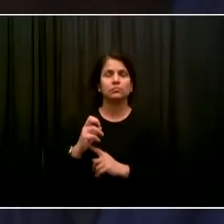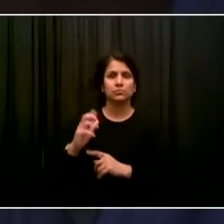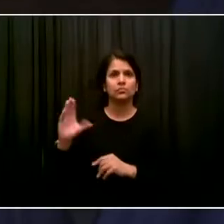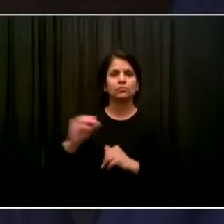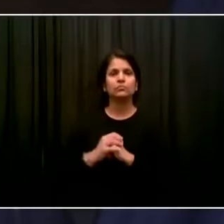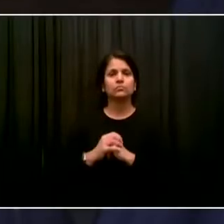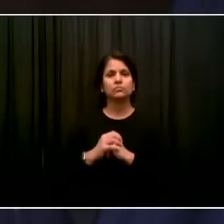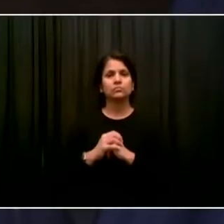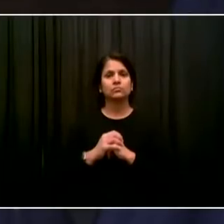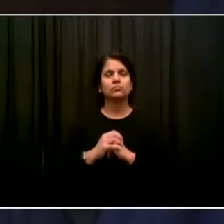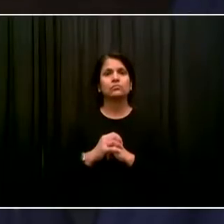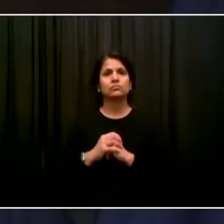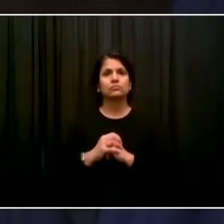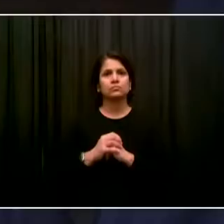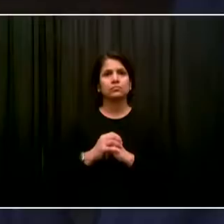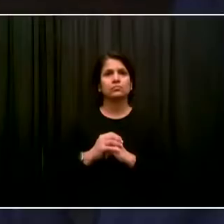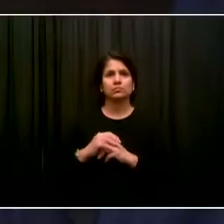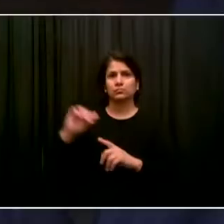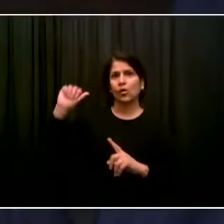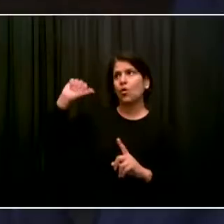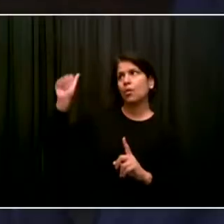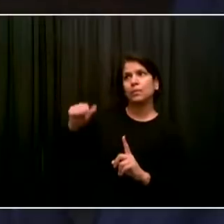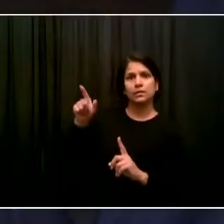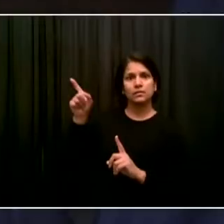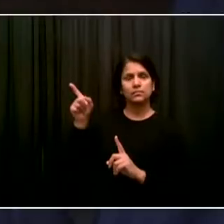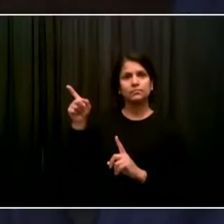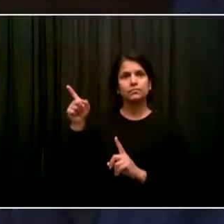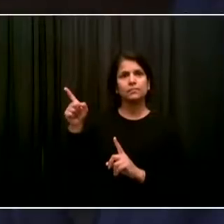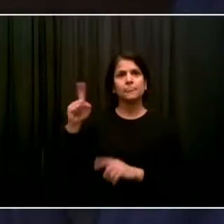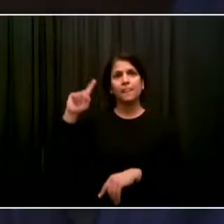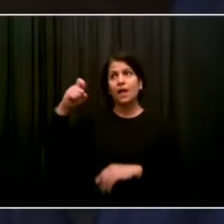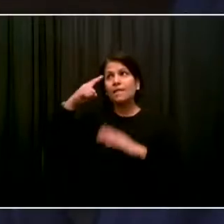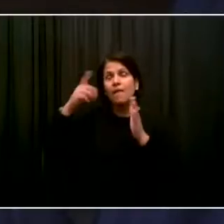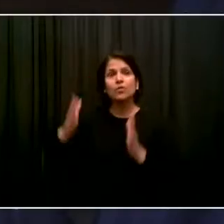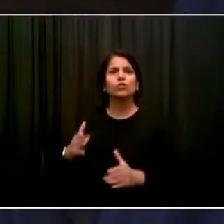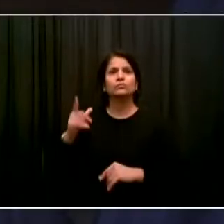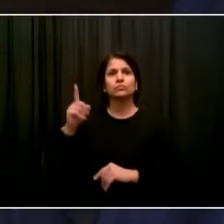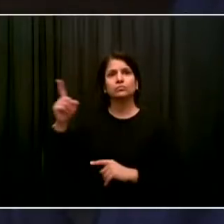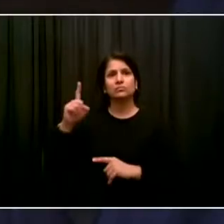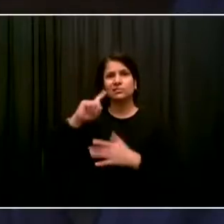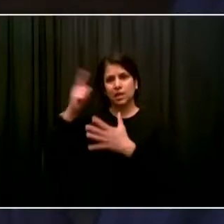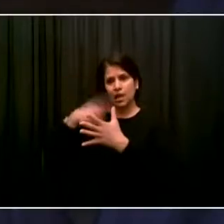ALBANY.